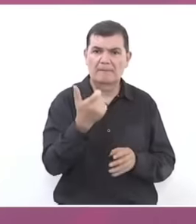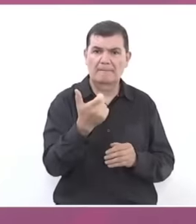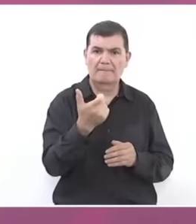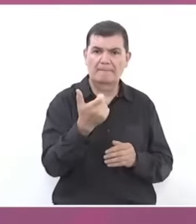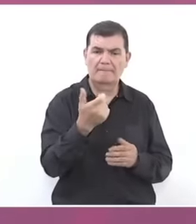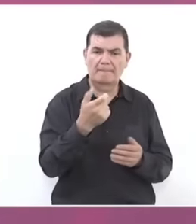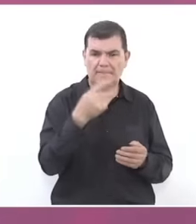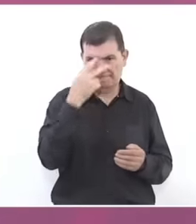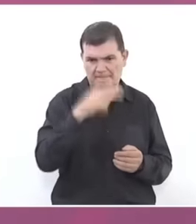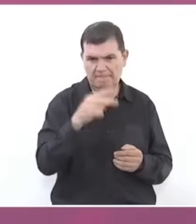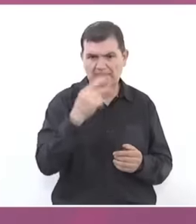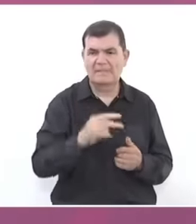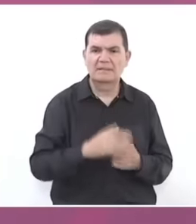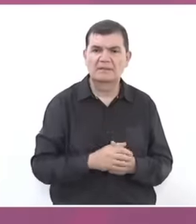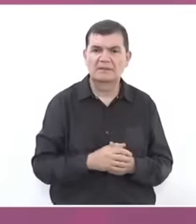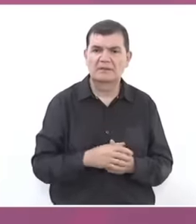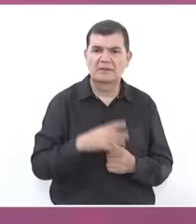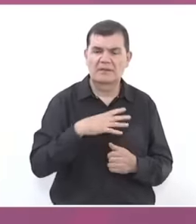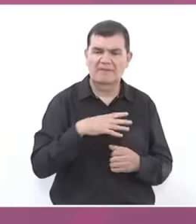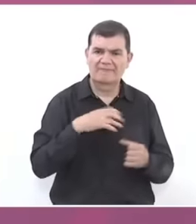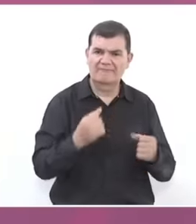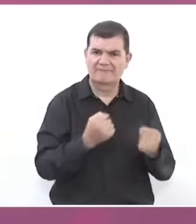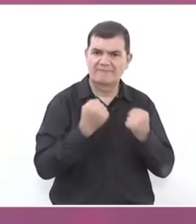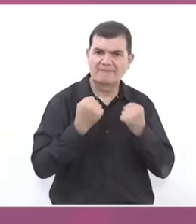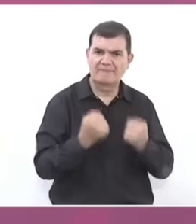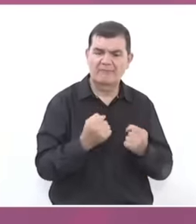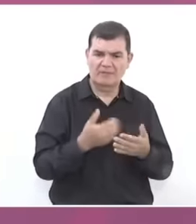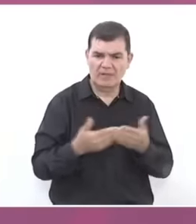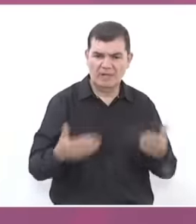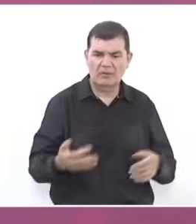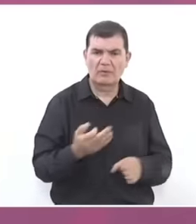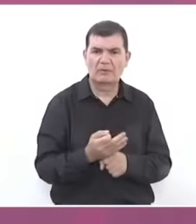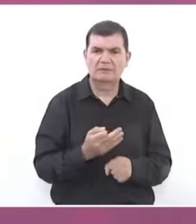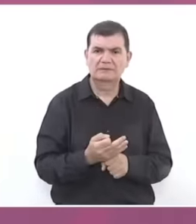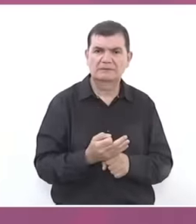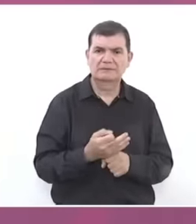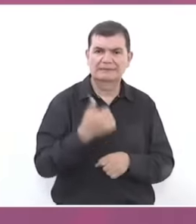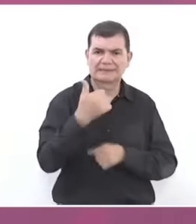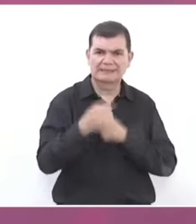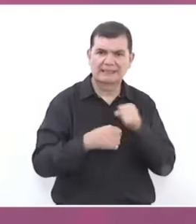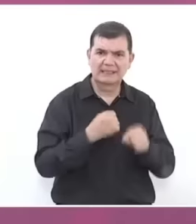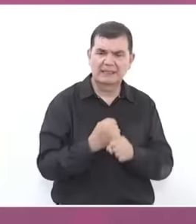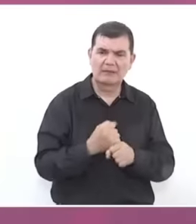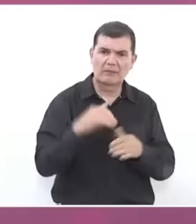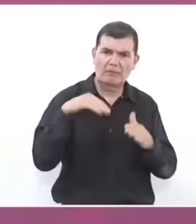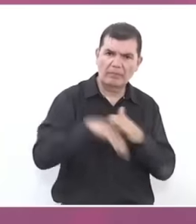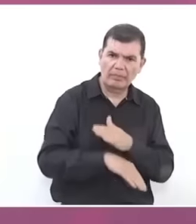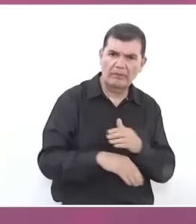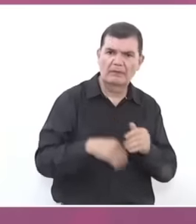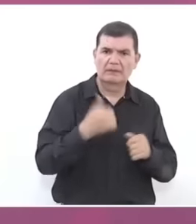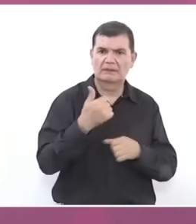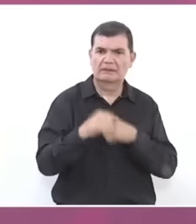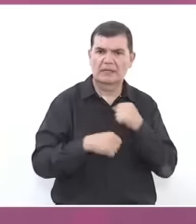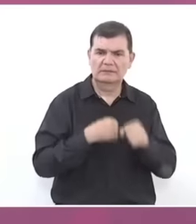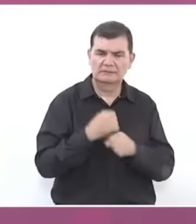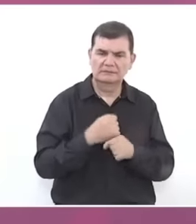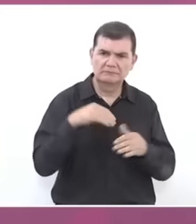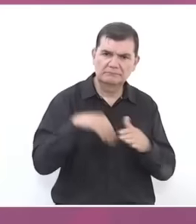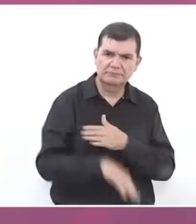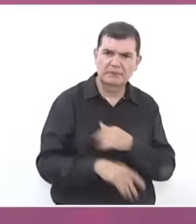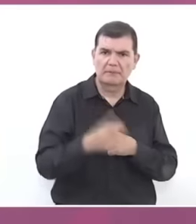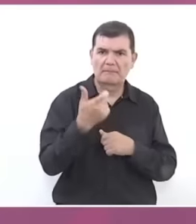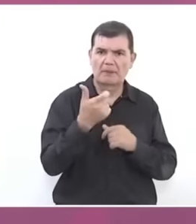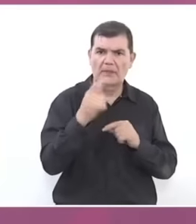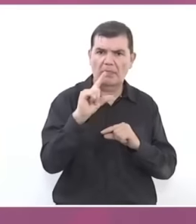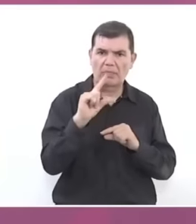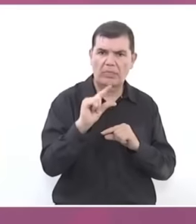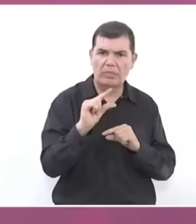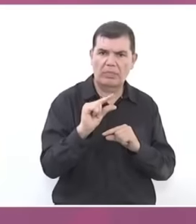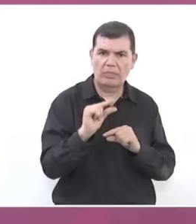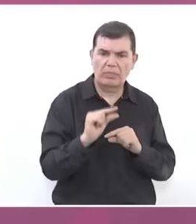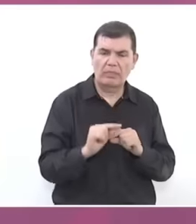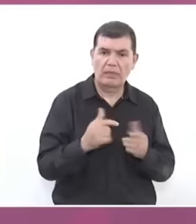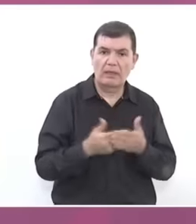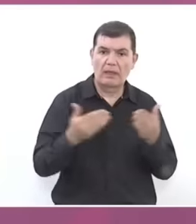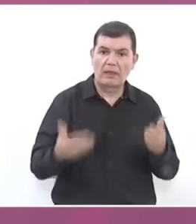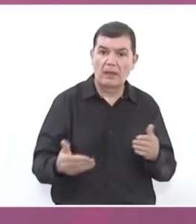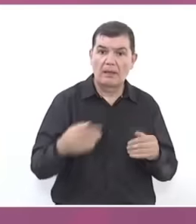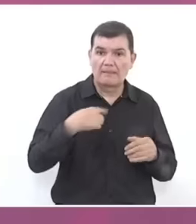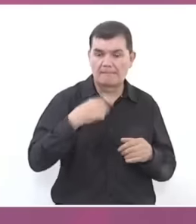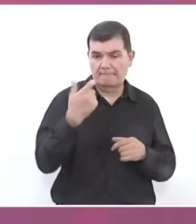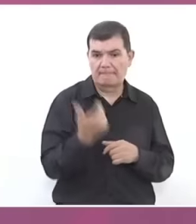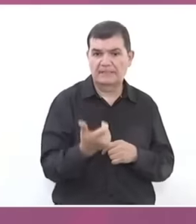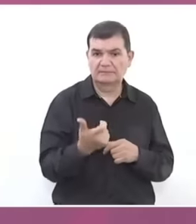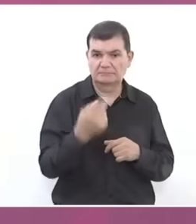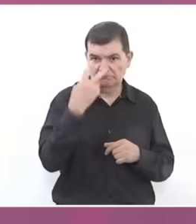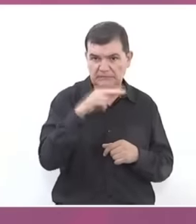Mexican peso strengthen like it does now every six-year term. the peso was devalued now our currency the peso